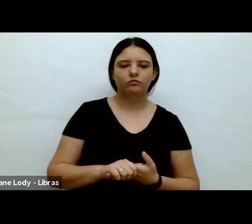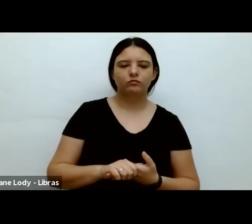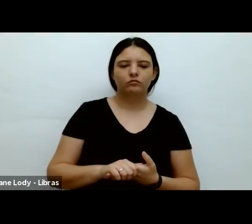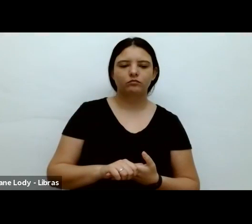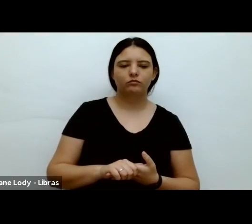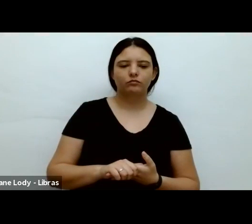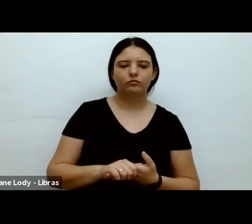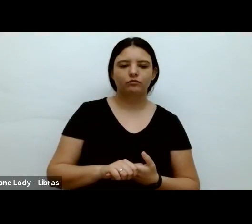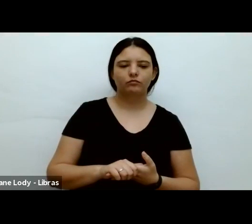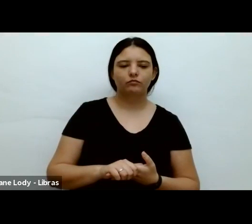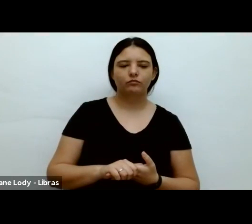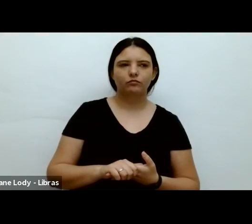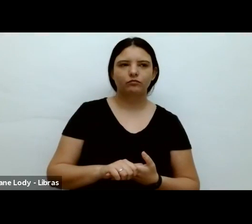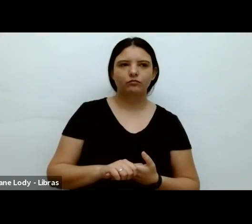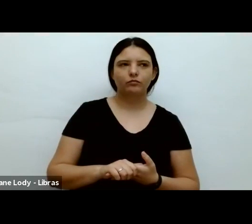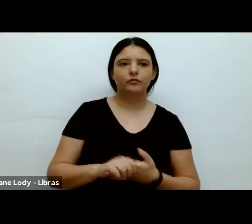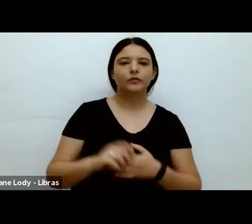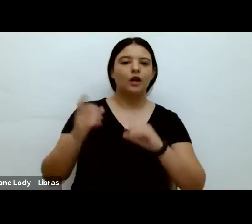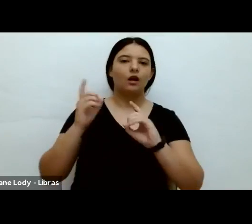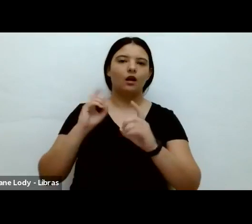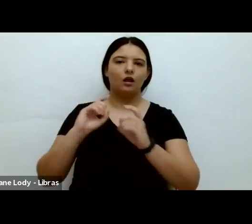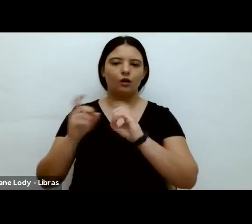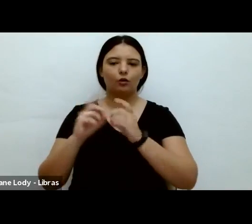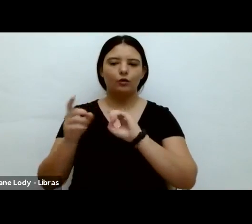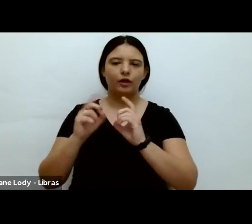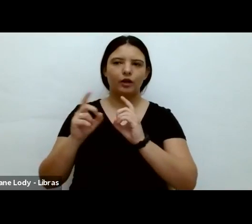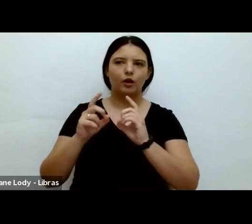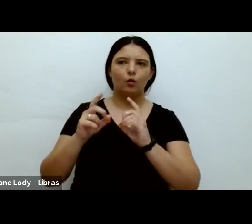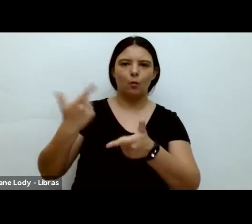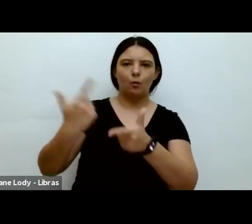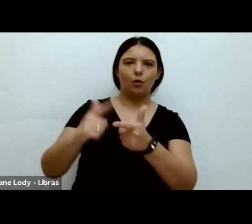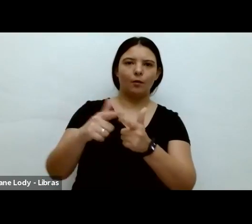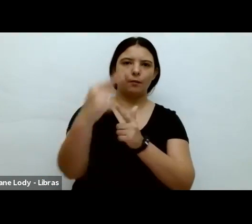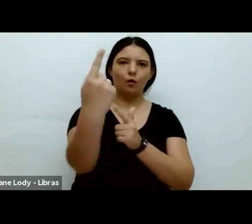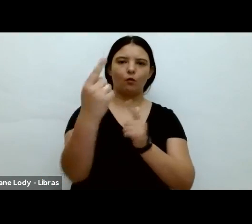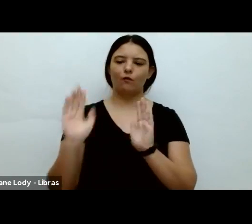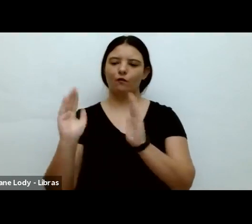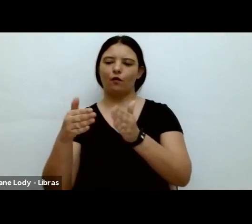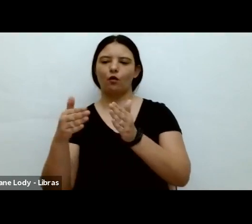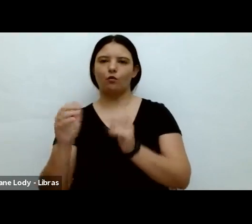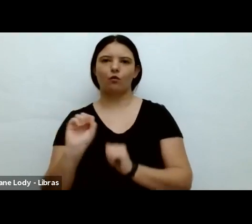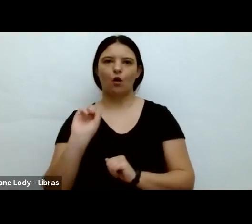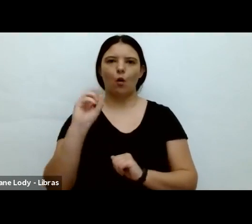of a problem. What I talk know